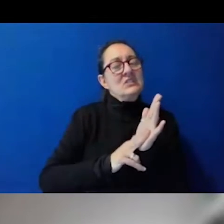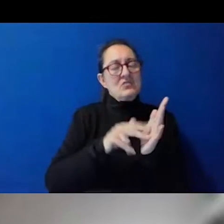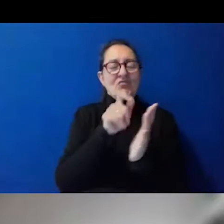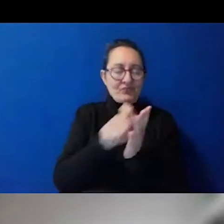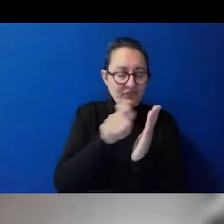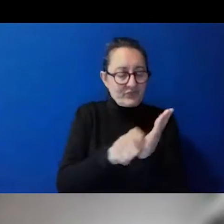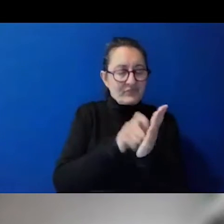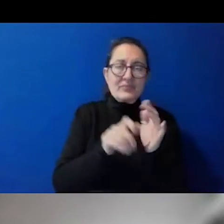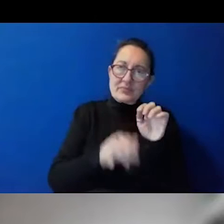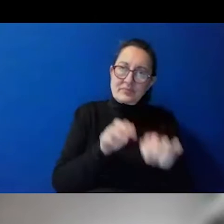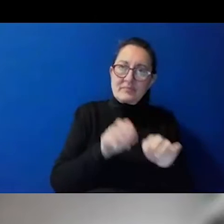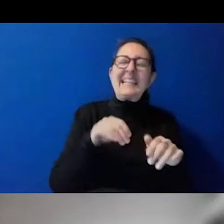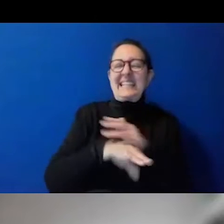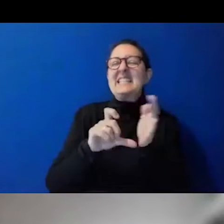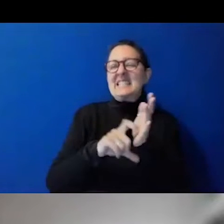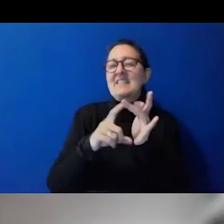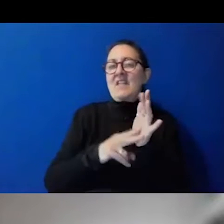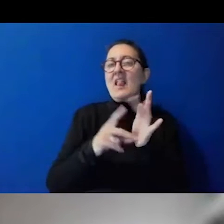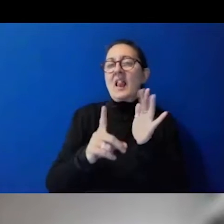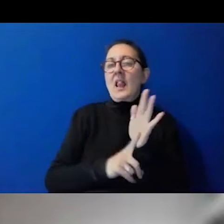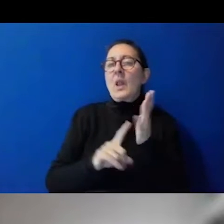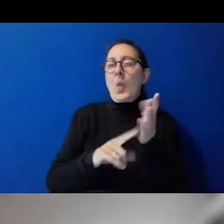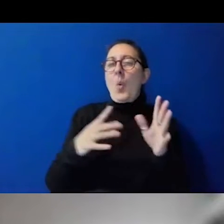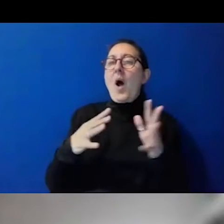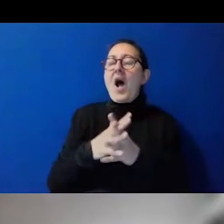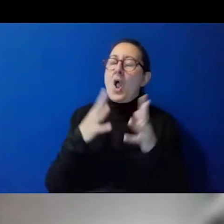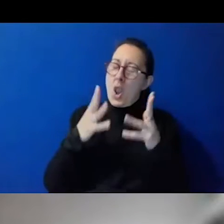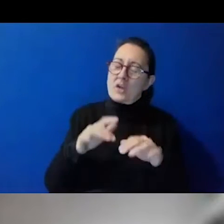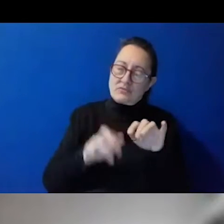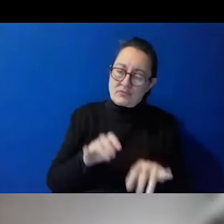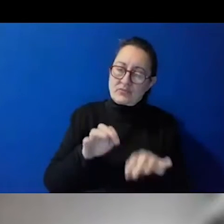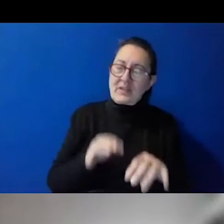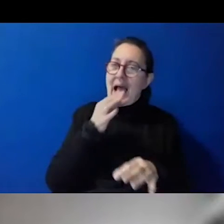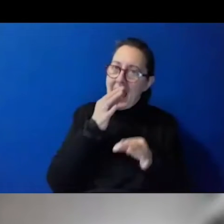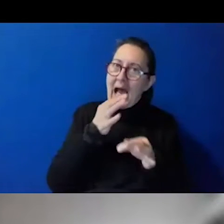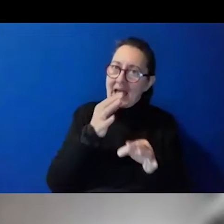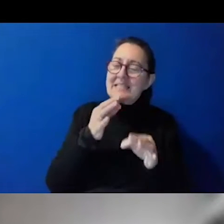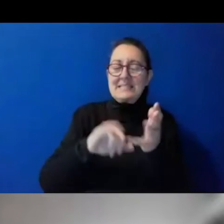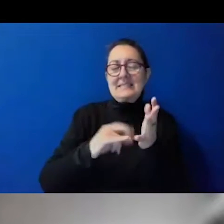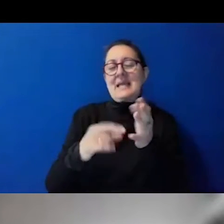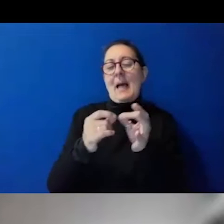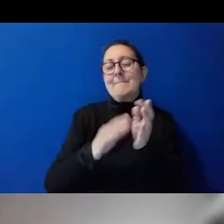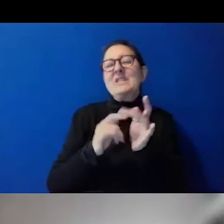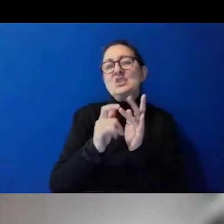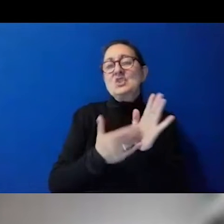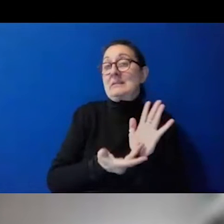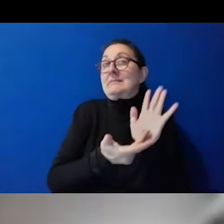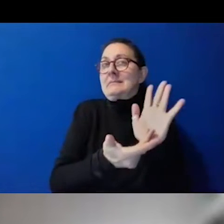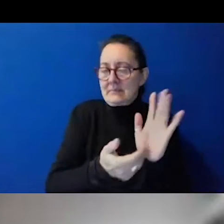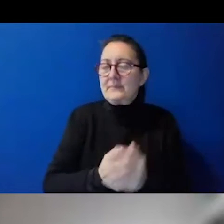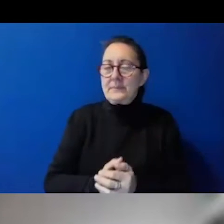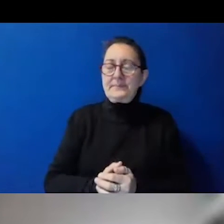civil thanks K and I suppose you've already touched on it a little bit but I suppose as